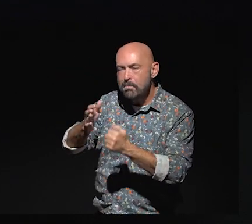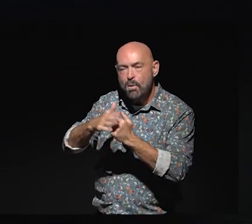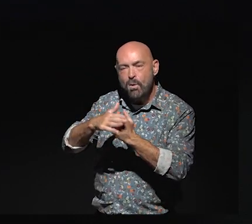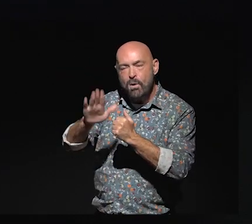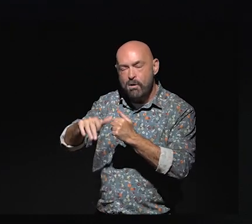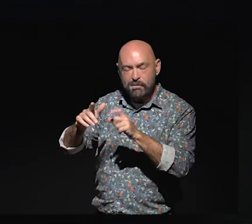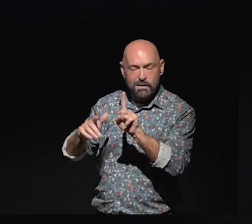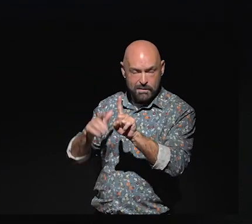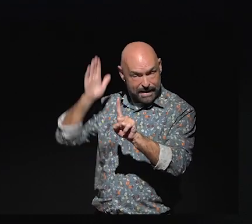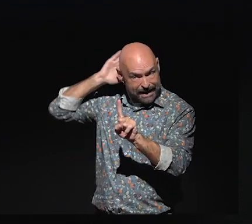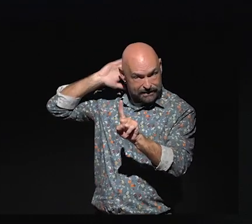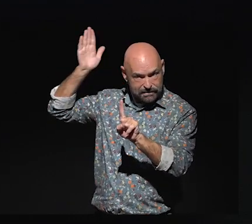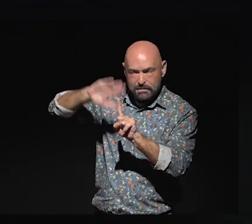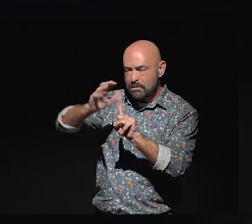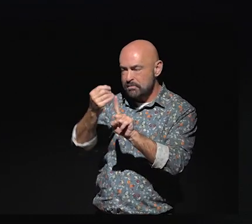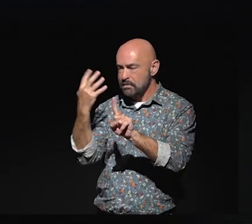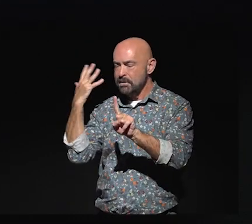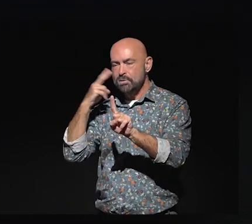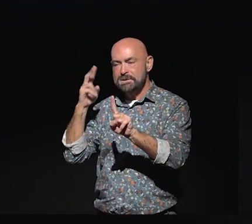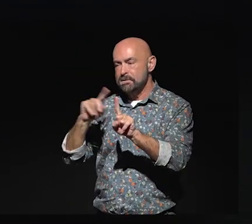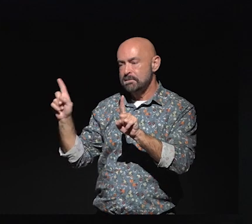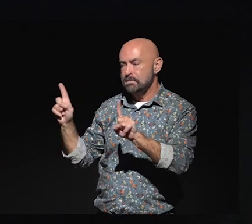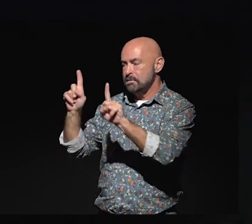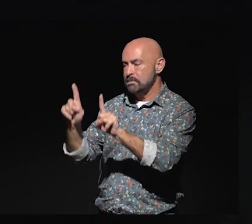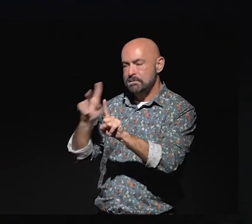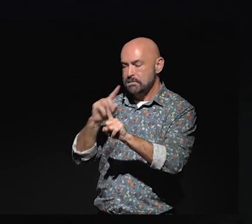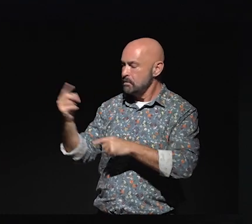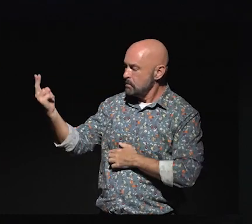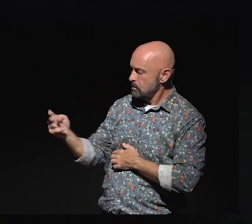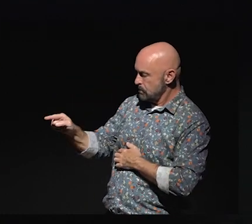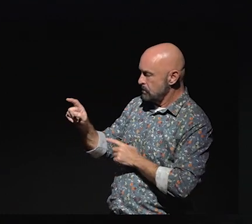with being able to see your sitter twice, as it were.